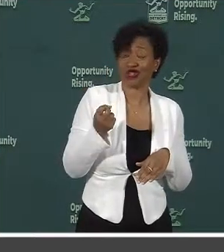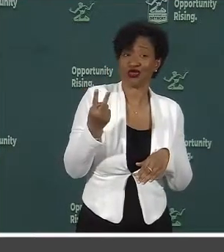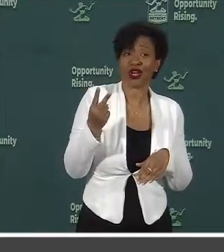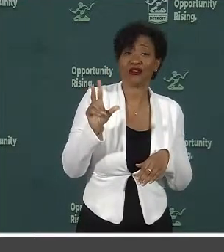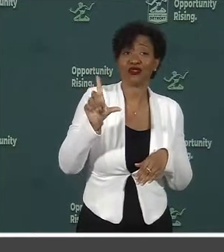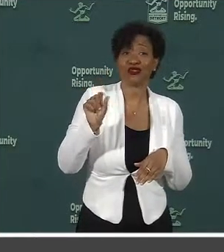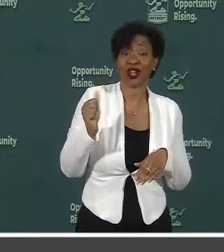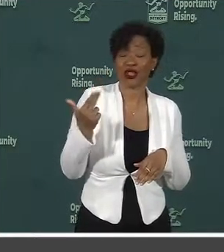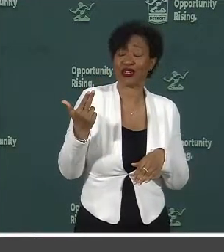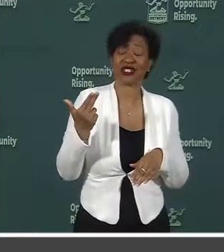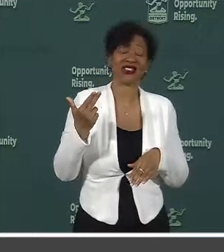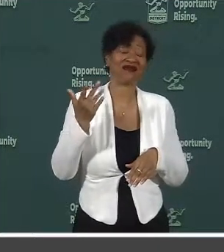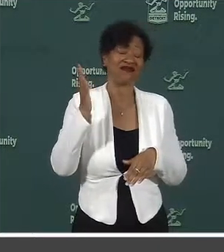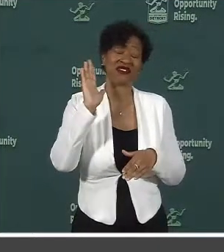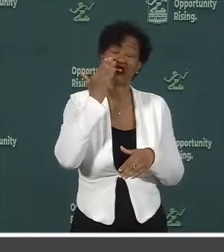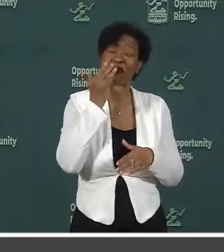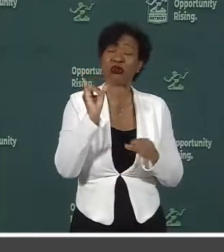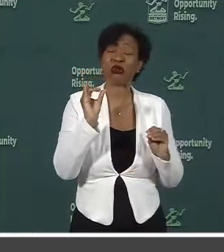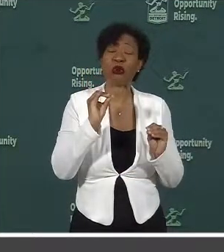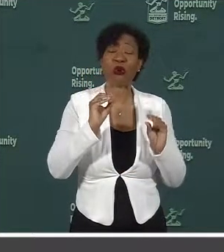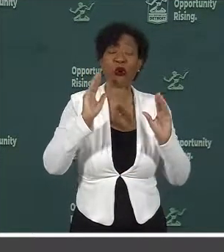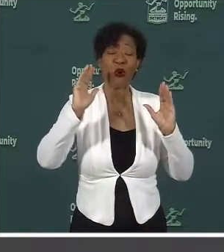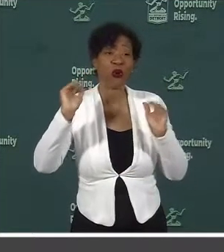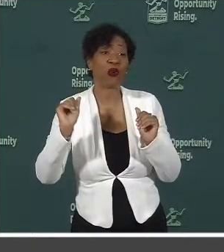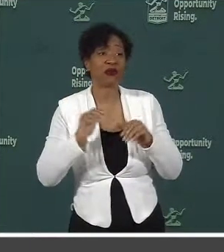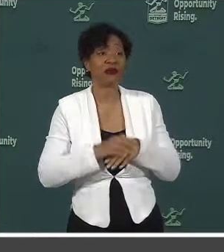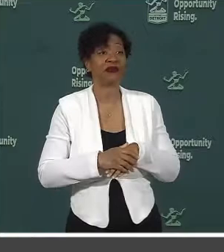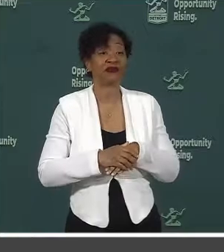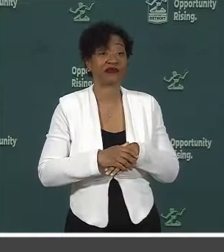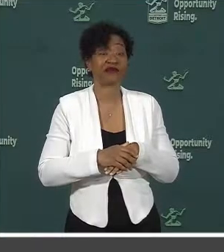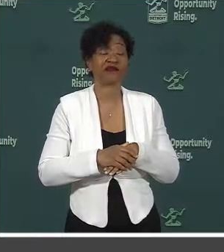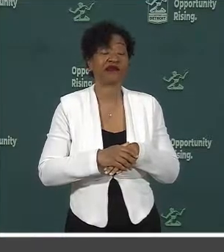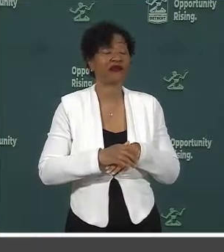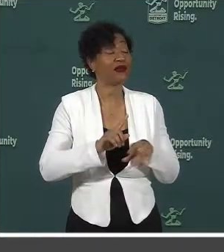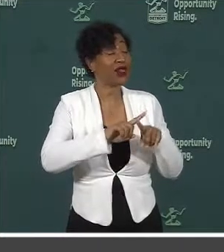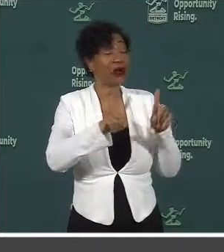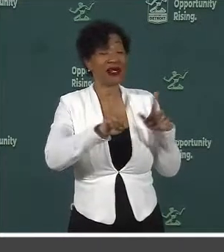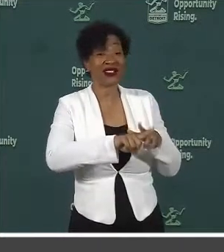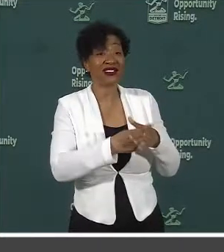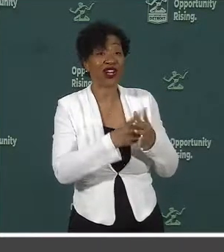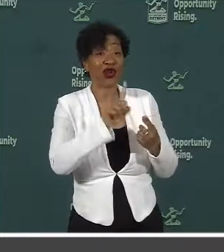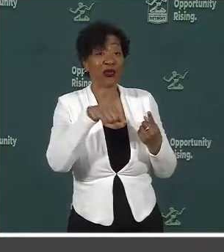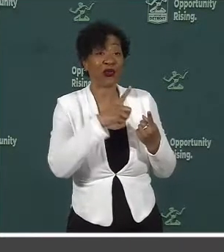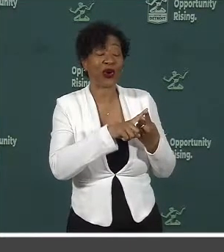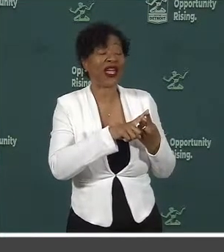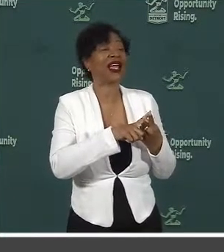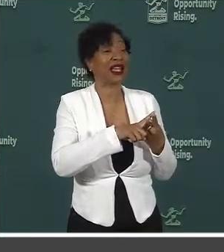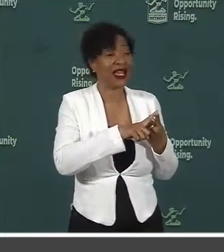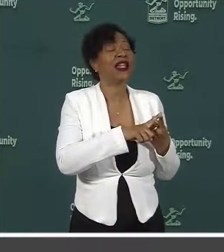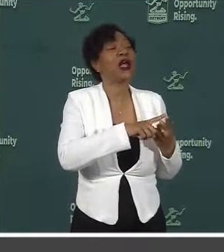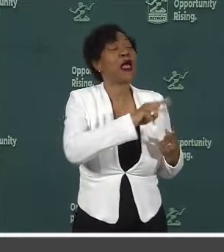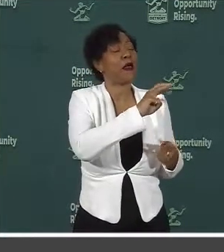TRAIN STATION AND WE STARTED WITH A CONVERSATION WHEN MATT MARONE CAME TO SEE ME AND WANTED SOME LAND AND I SAID I'LL BE GLAD TO TALK TO YOU